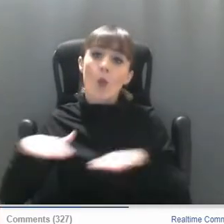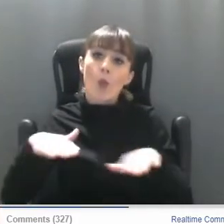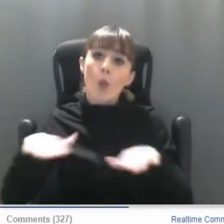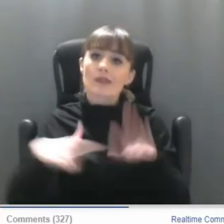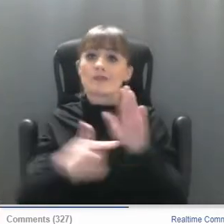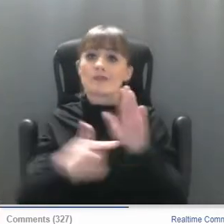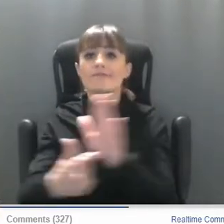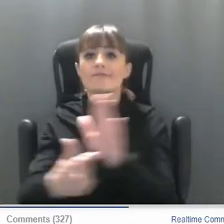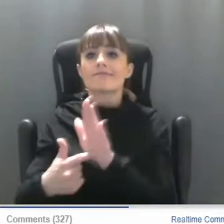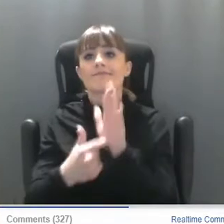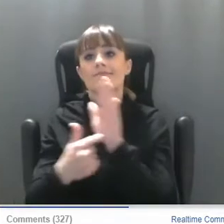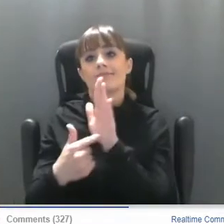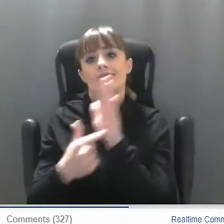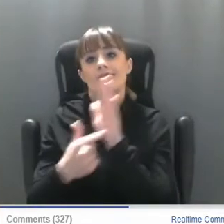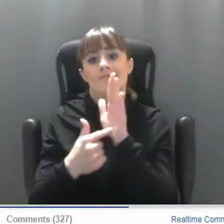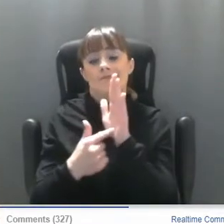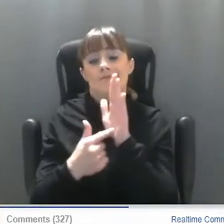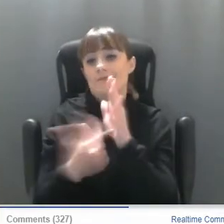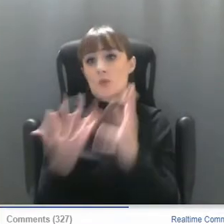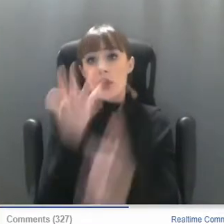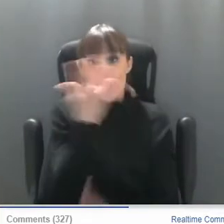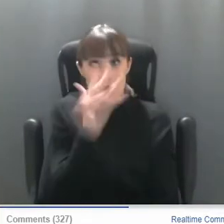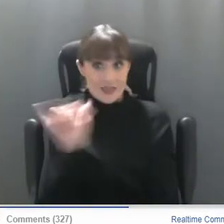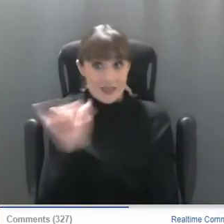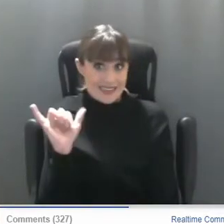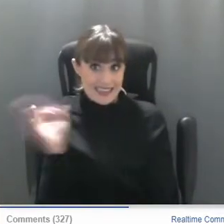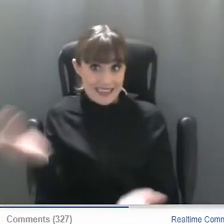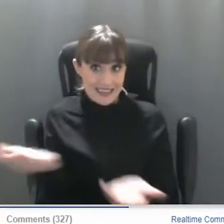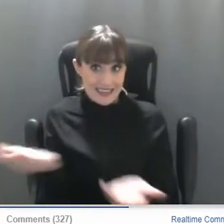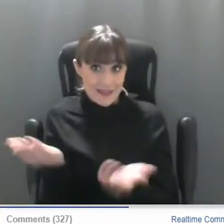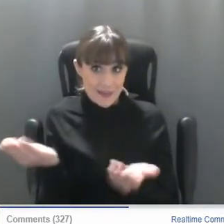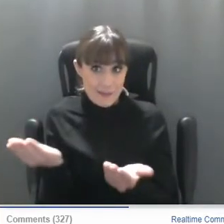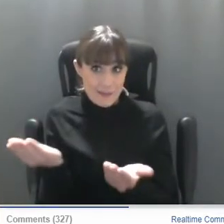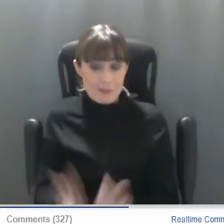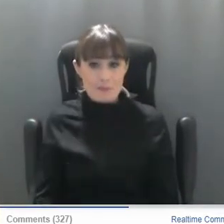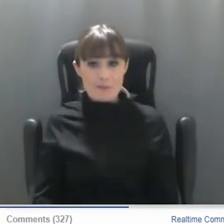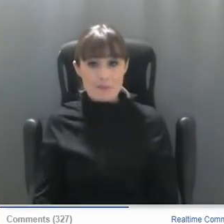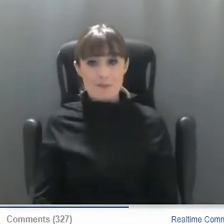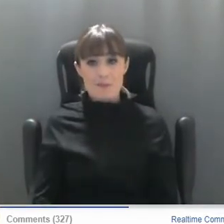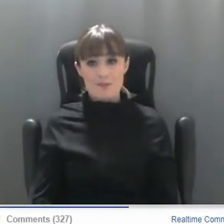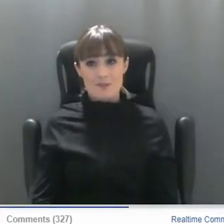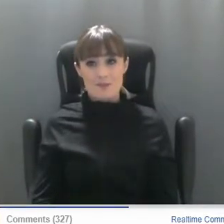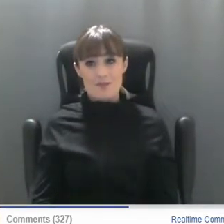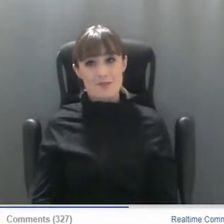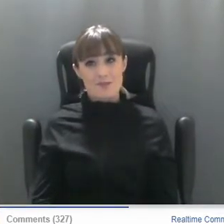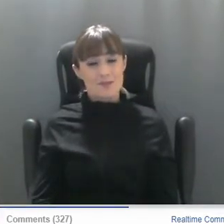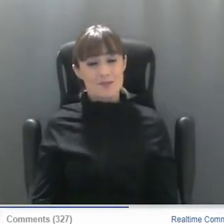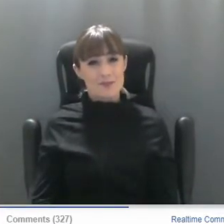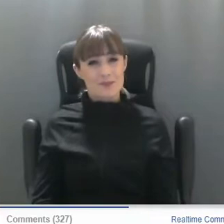are looking up here. See how? Aren't they great?